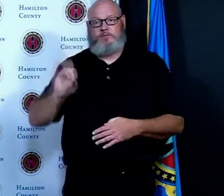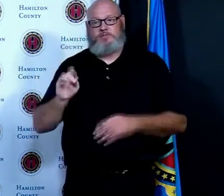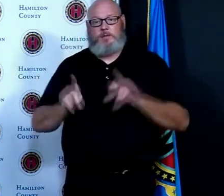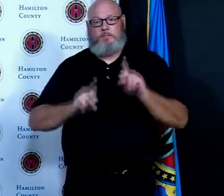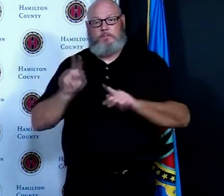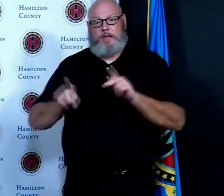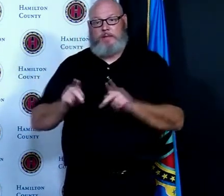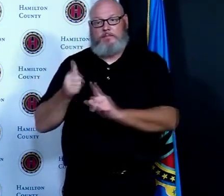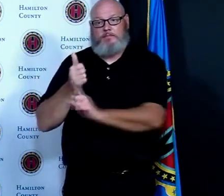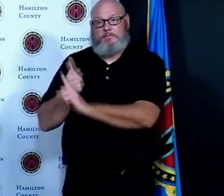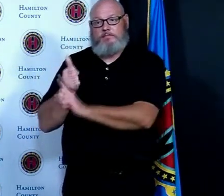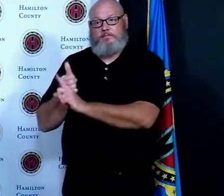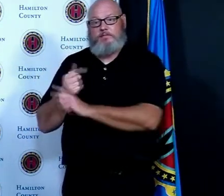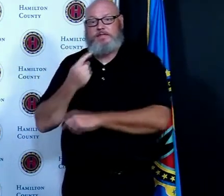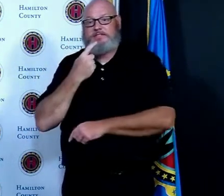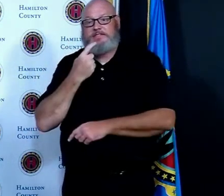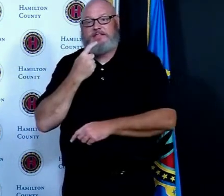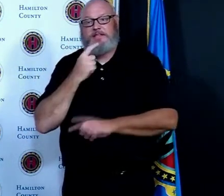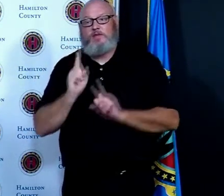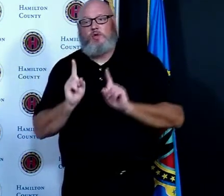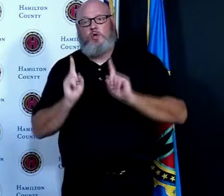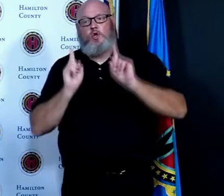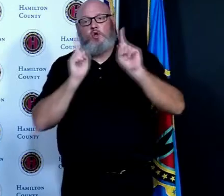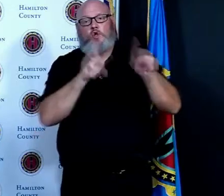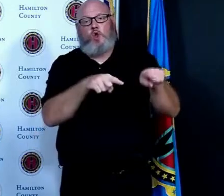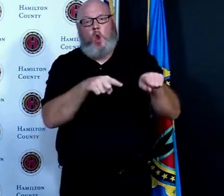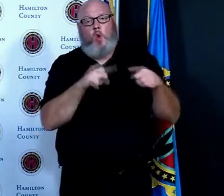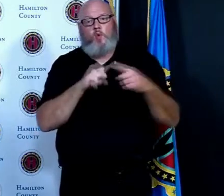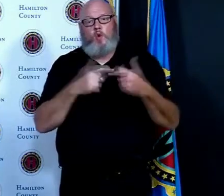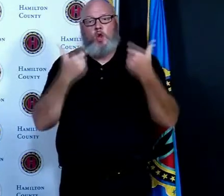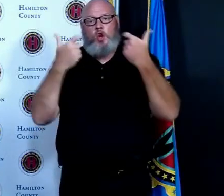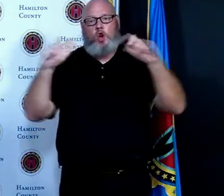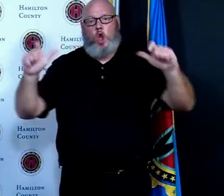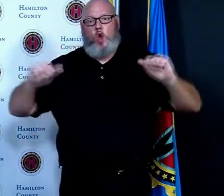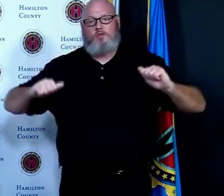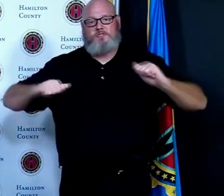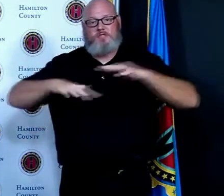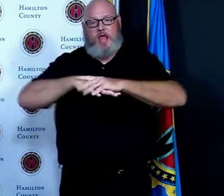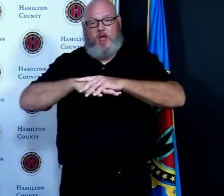a large gathering went to a restaurant that doesn't mean they got sick at the restaurant